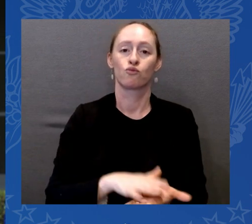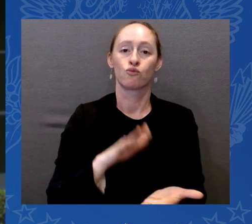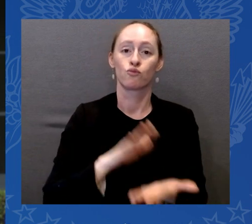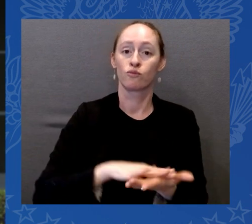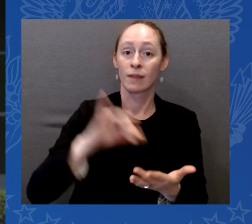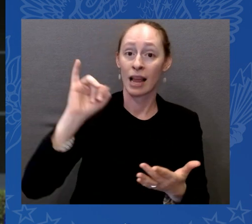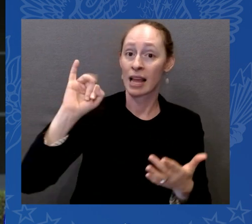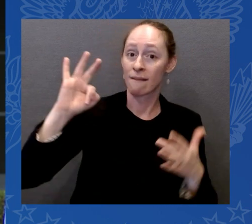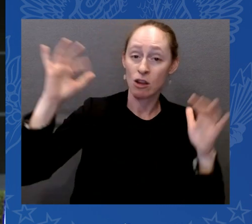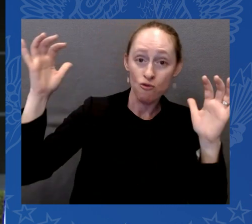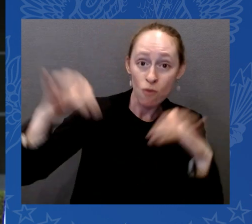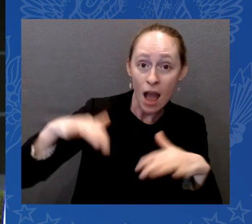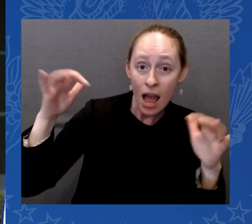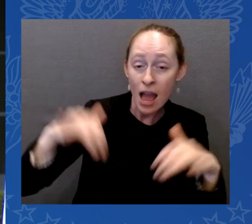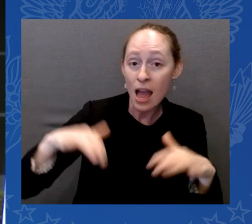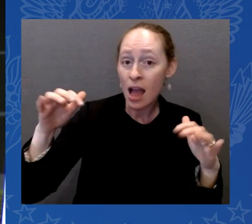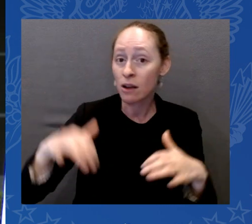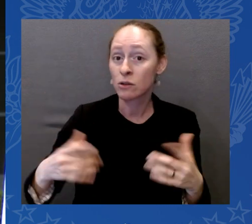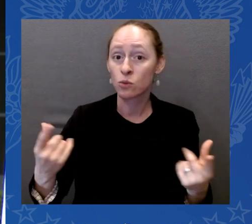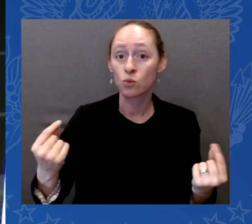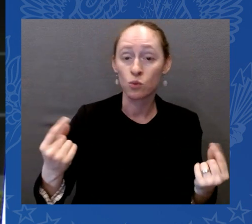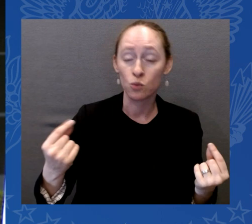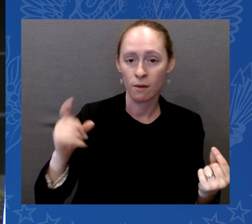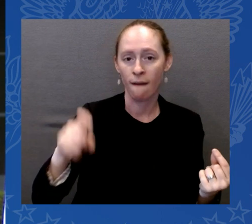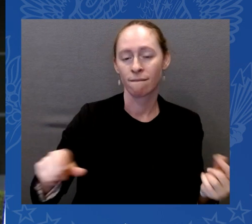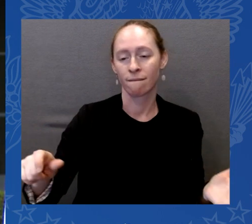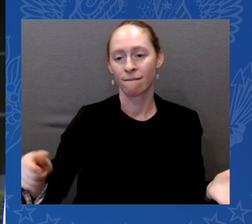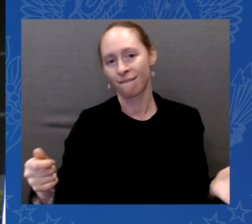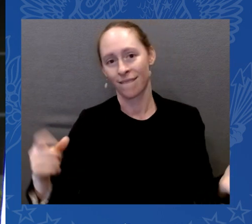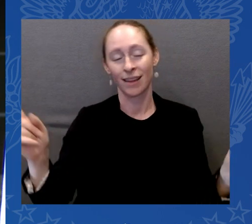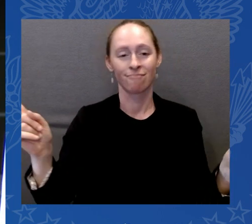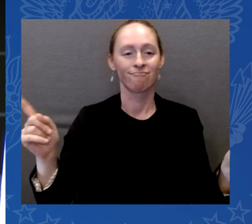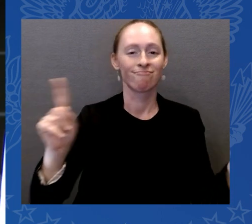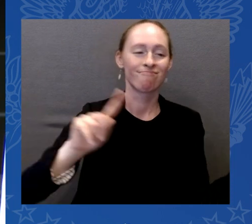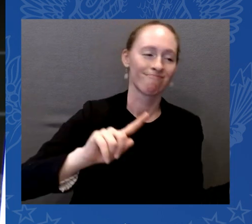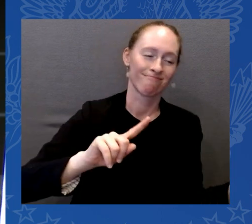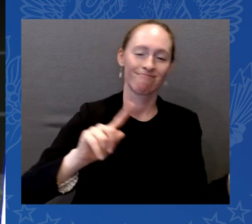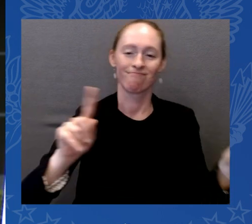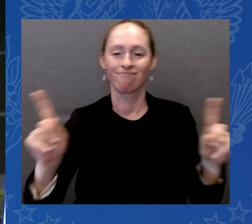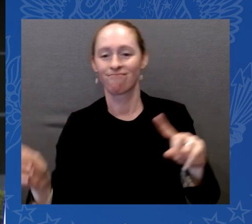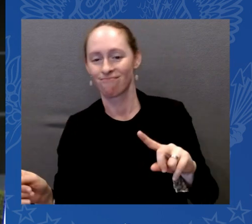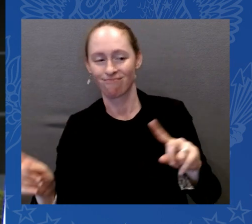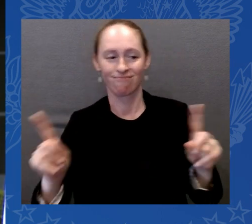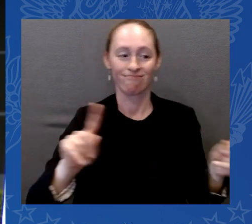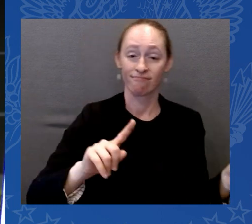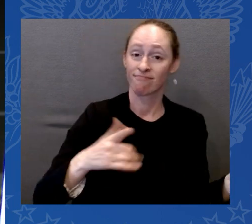and there would be an oil slick on the window. That's why we had the highest cancer rates of any state in the nation for a long time.